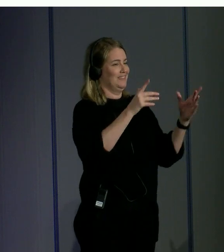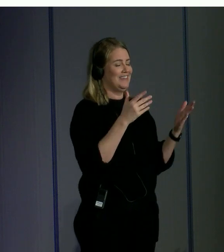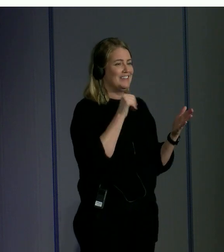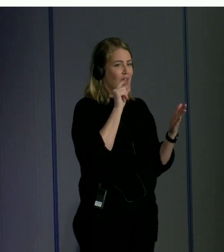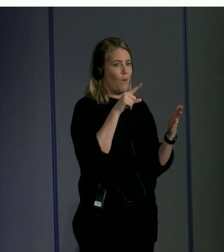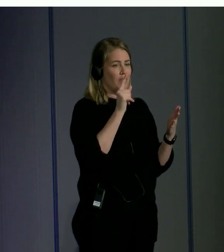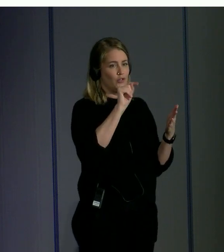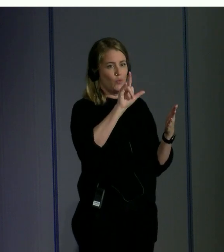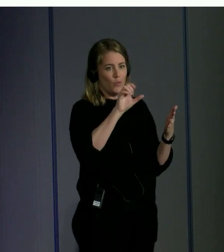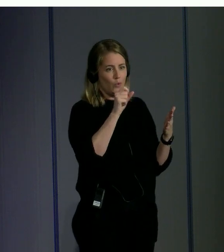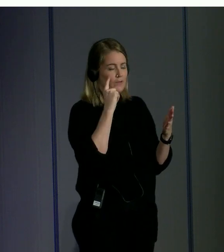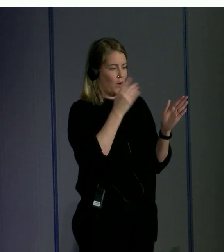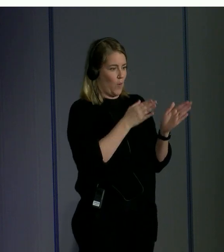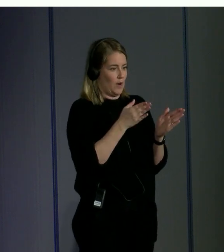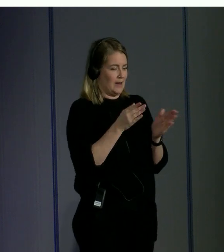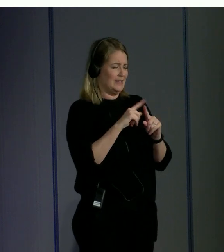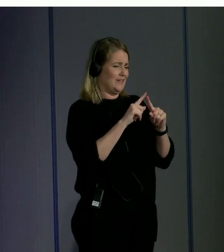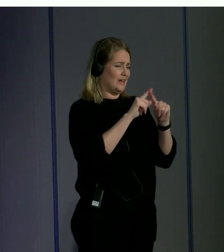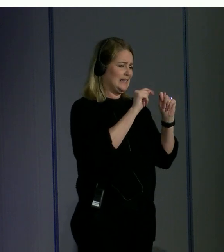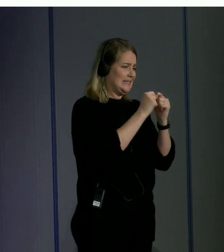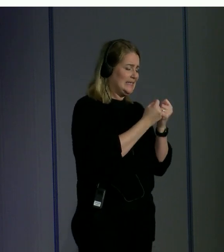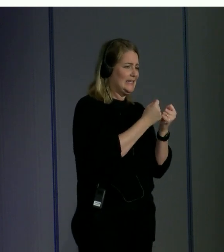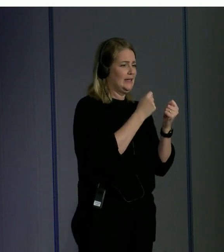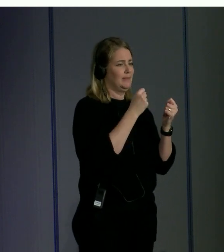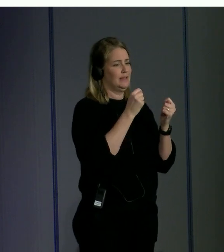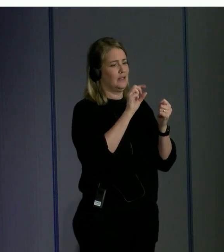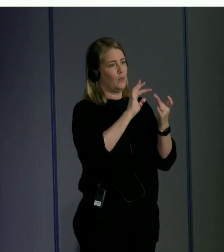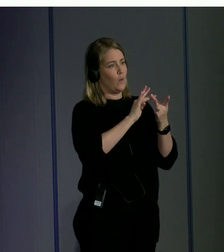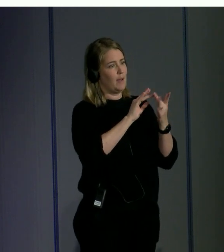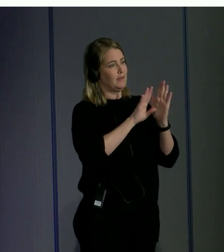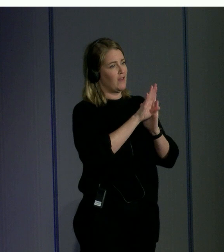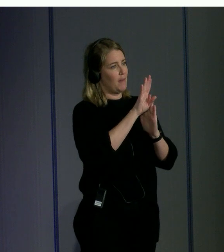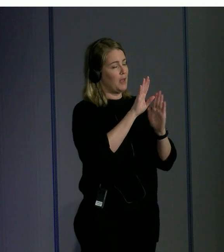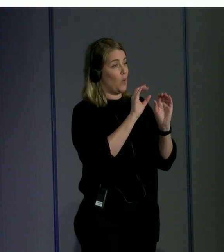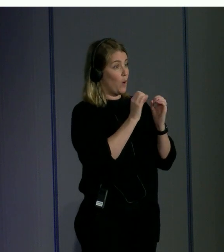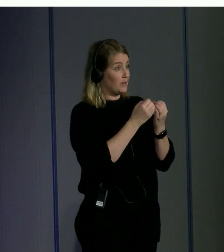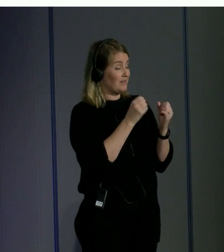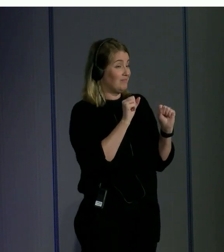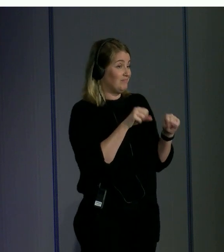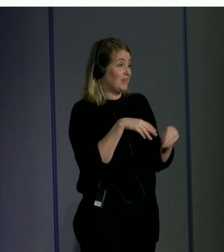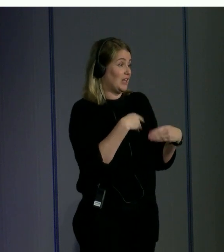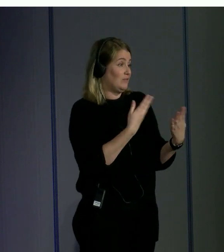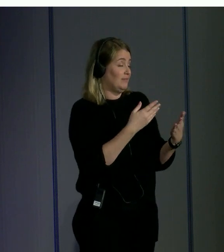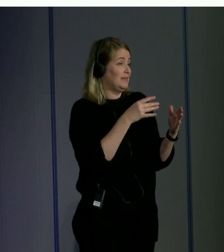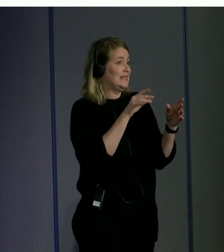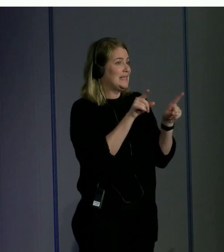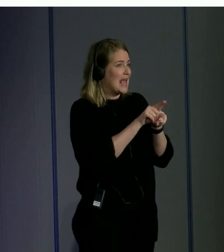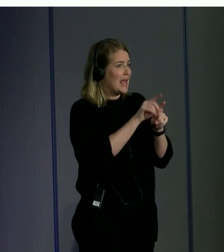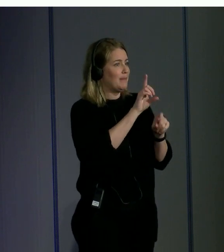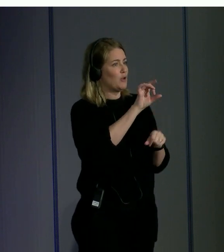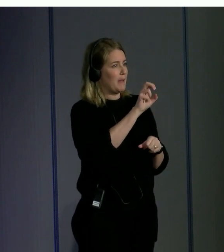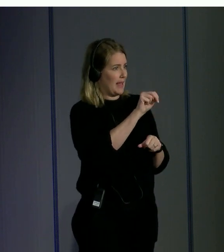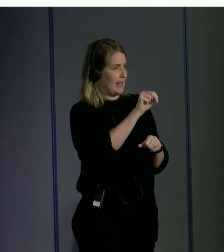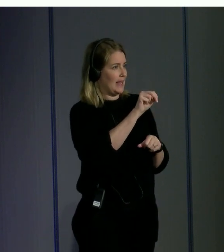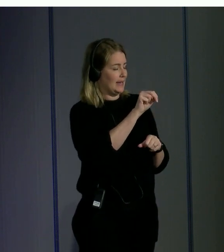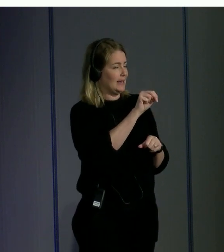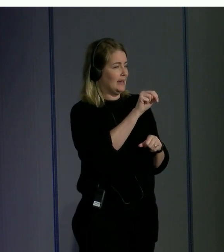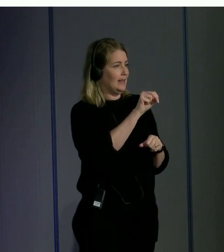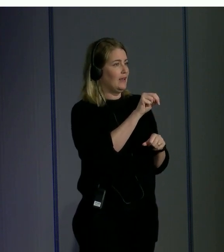we have to organize them. Different teams in an organization can contribute to the same domain while existing within smaller